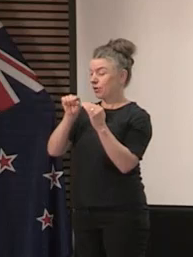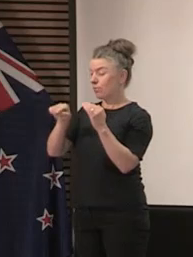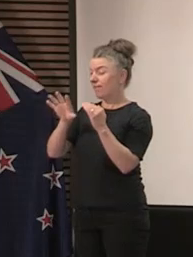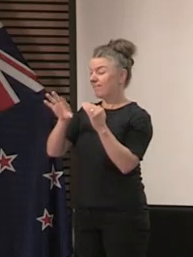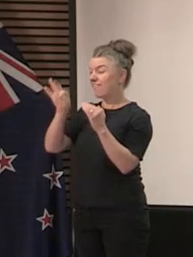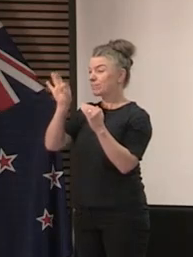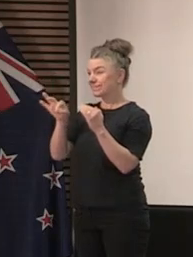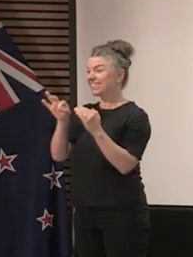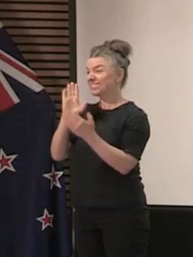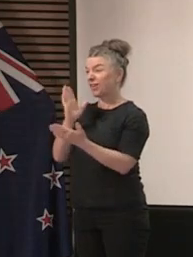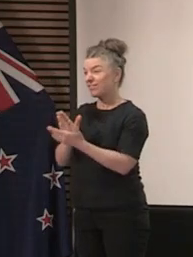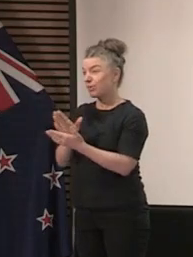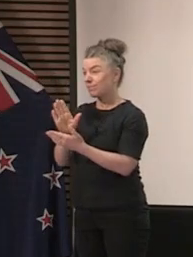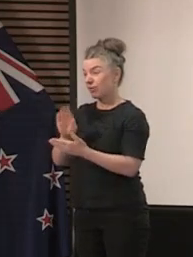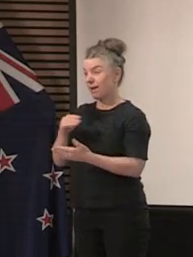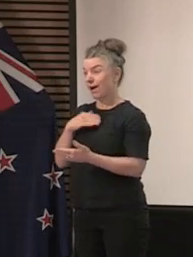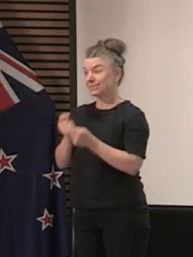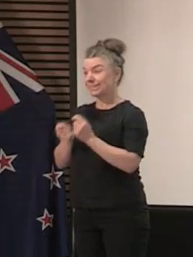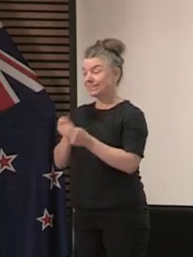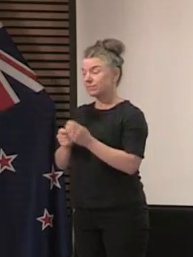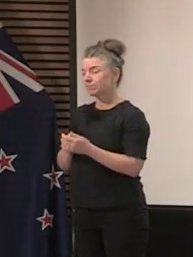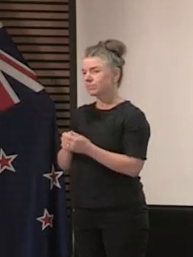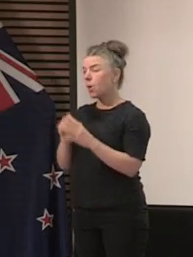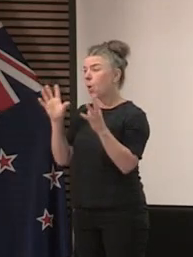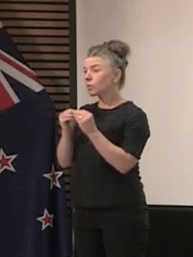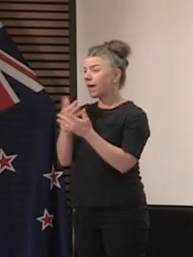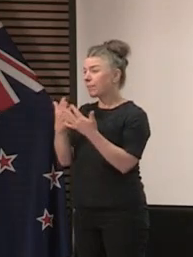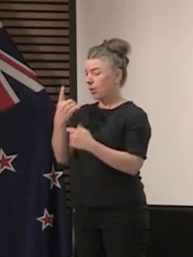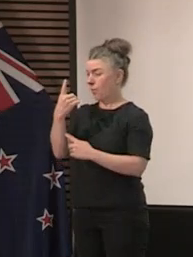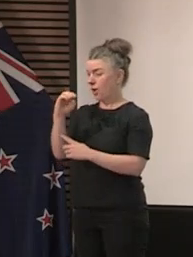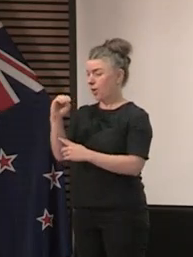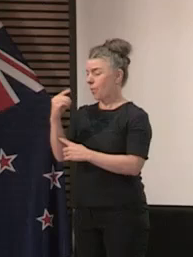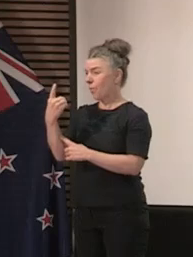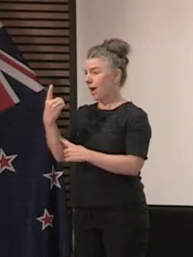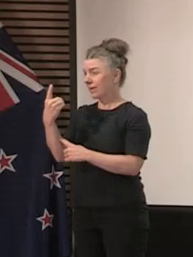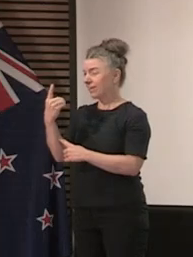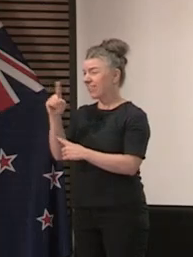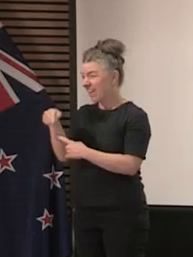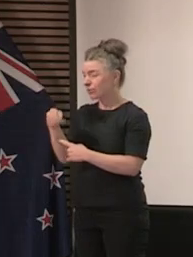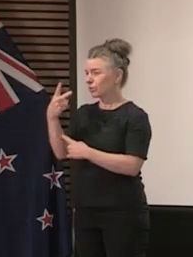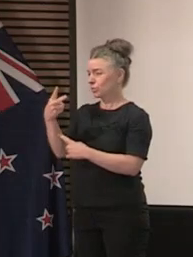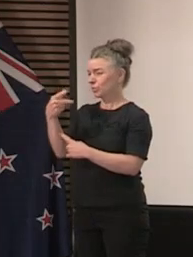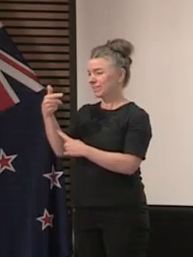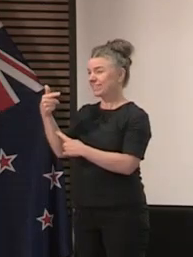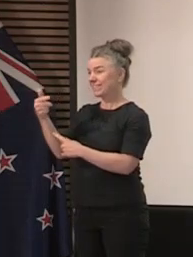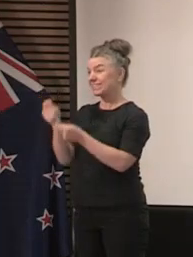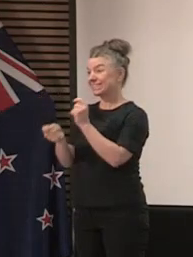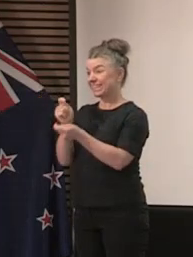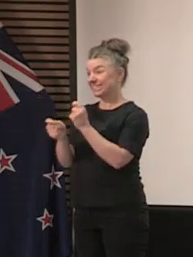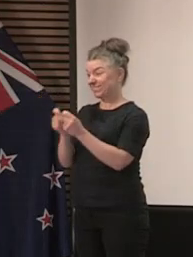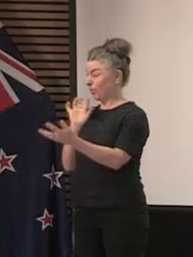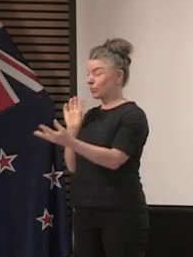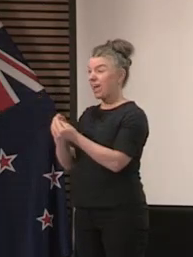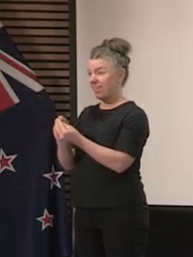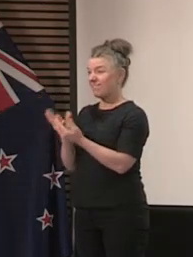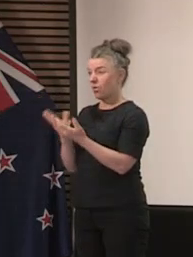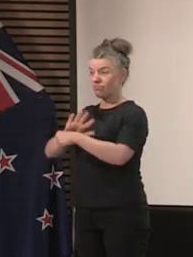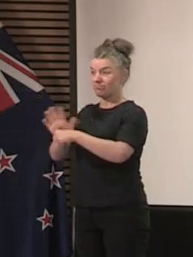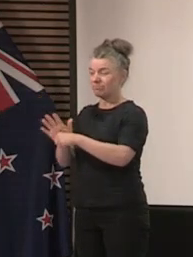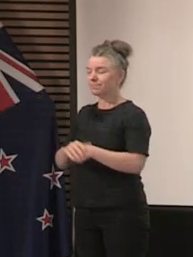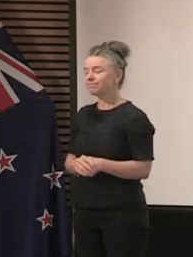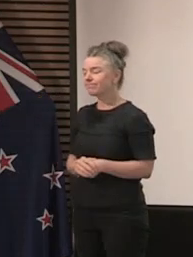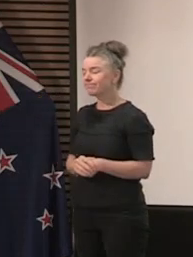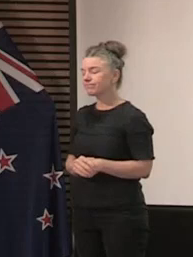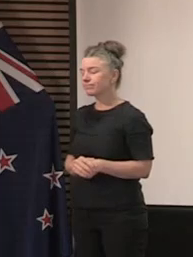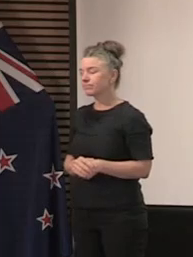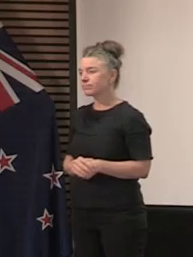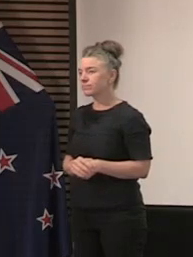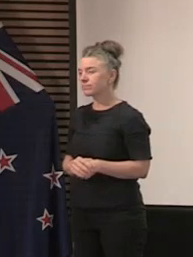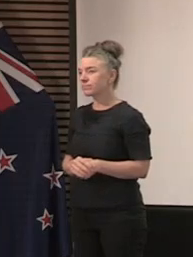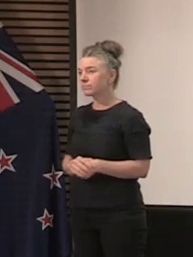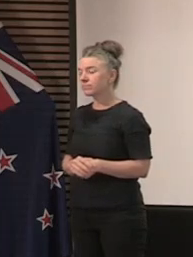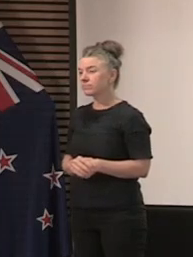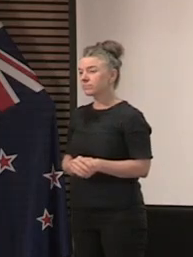confirmed cases, less than 0.